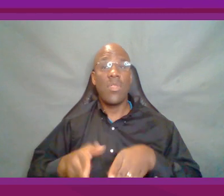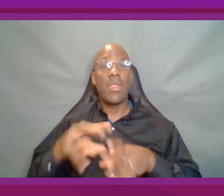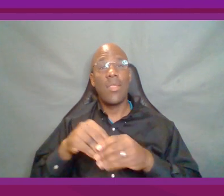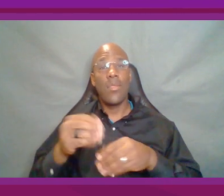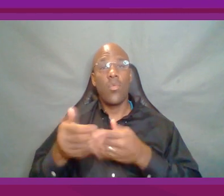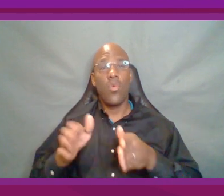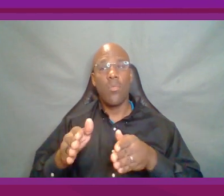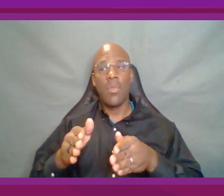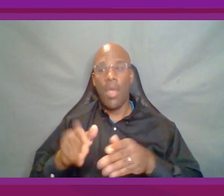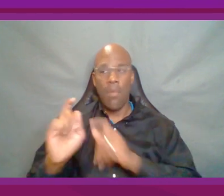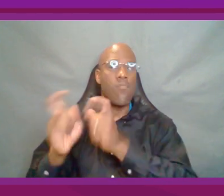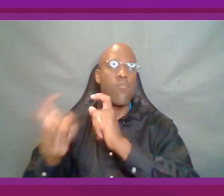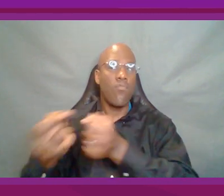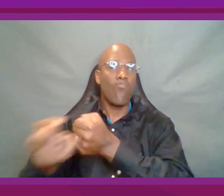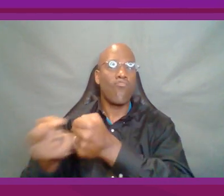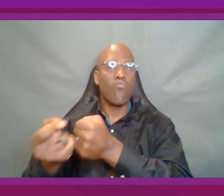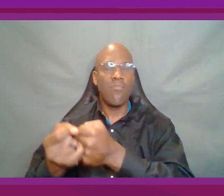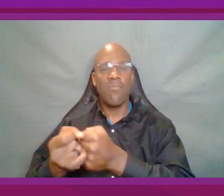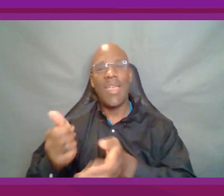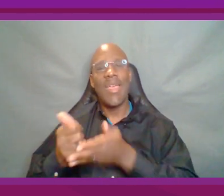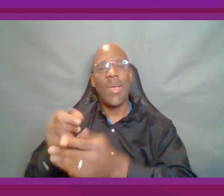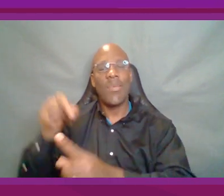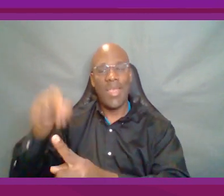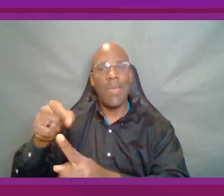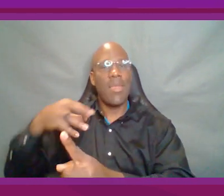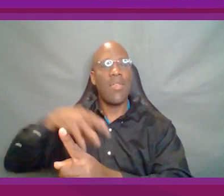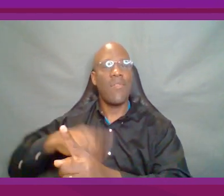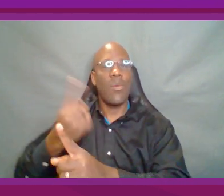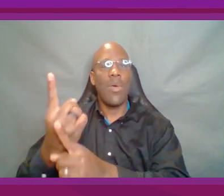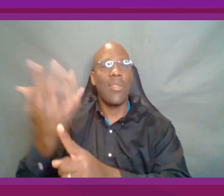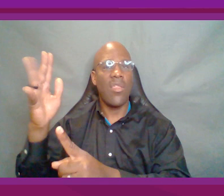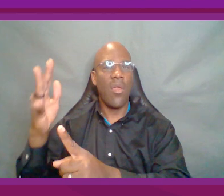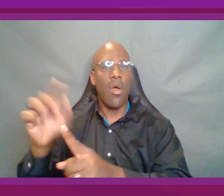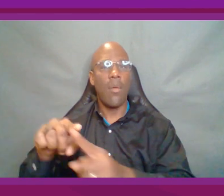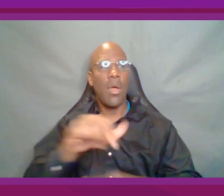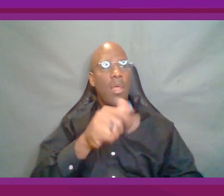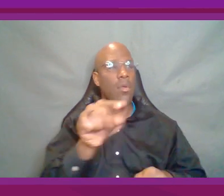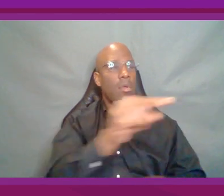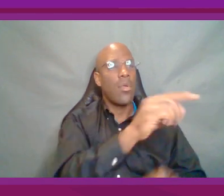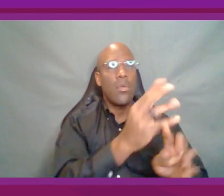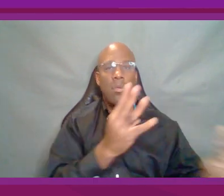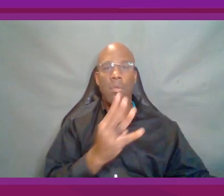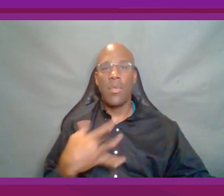because that only benefits them and just amplifies the hurt. I want to make sure we